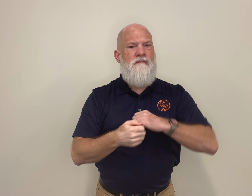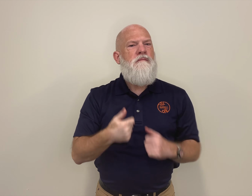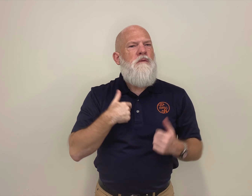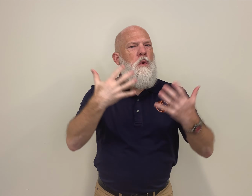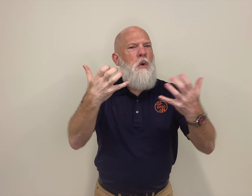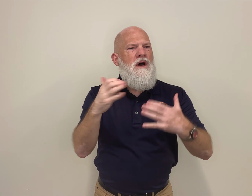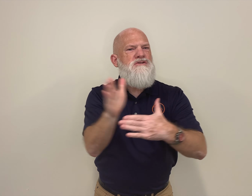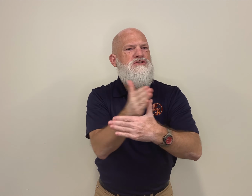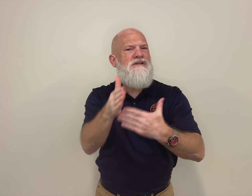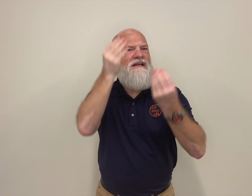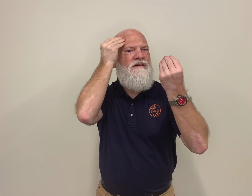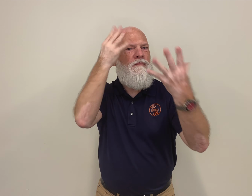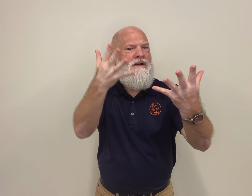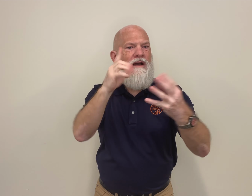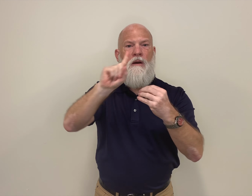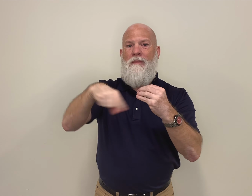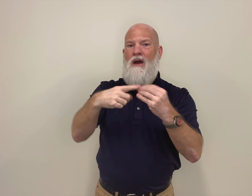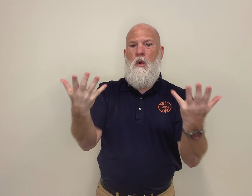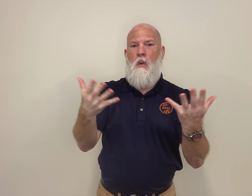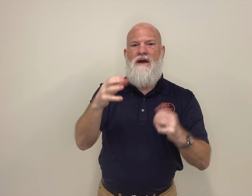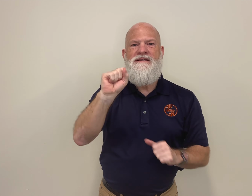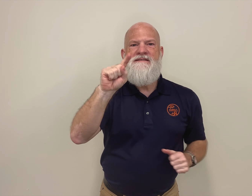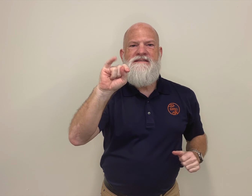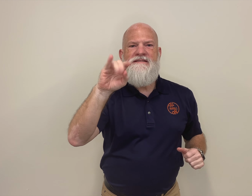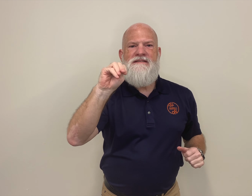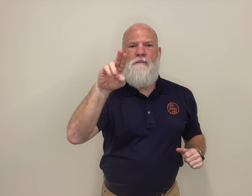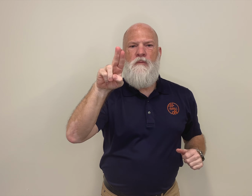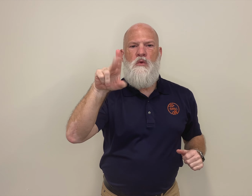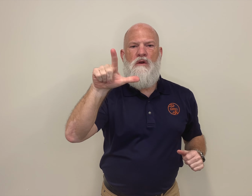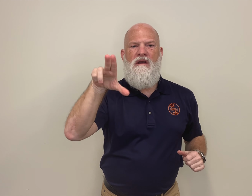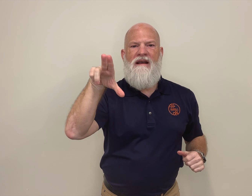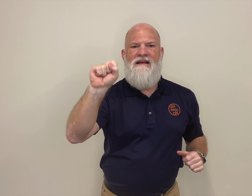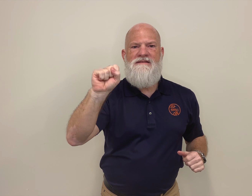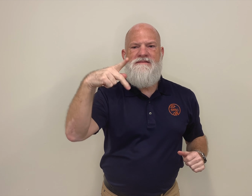I wanted to share some information with you about the Corona Virus Stimulus package.